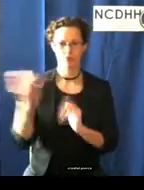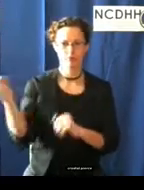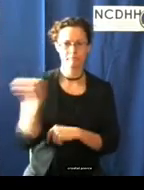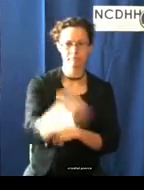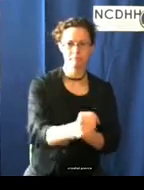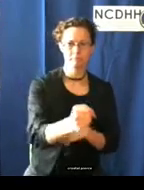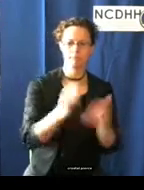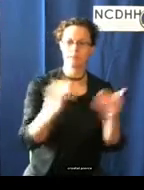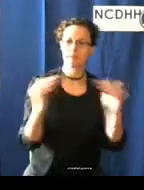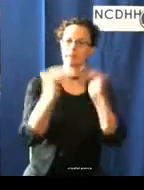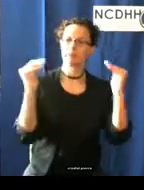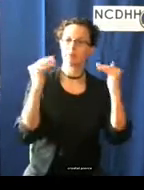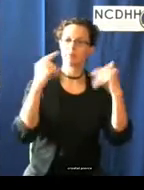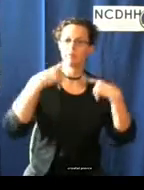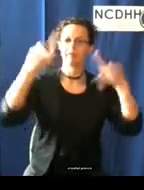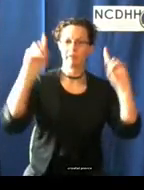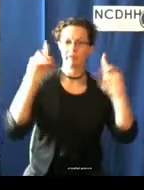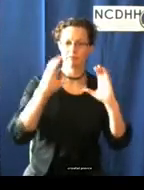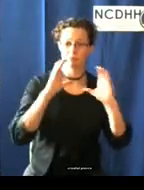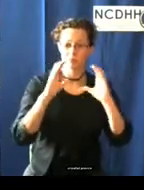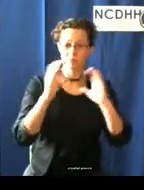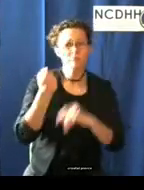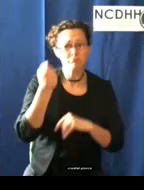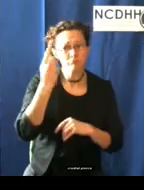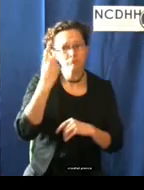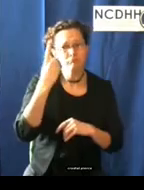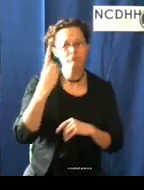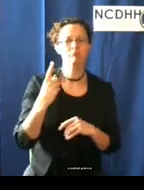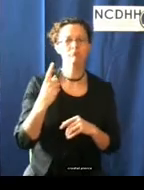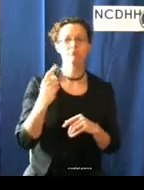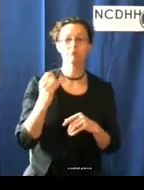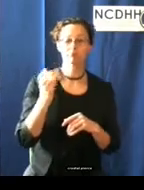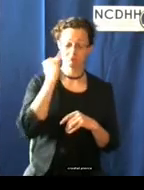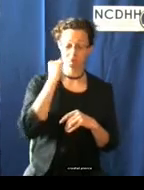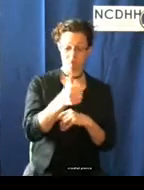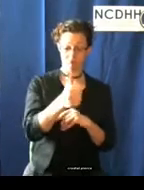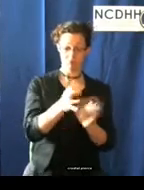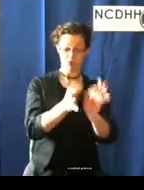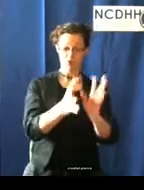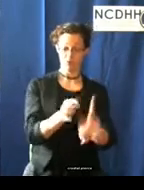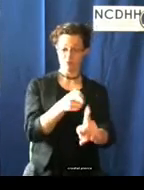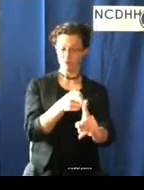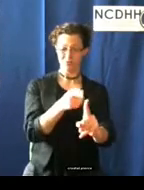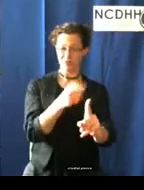SO MAKE SURE THE UNDERSTANDING IS IF THE INTERPRETER IS NOT EFFECTIVE